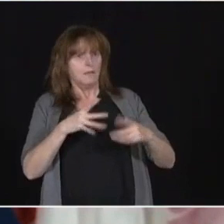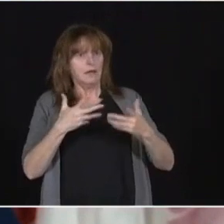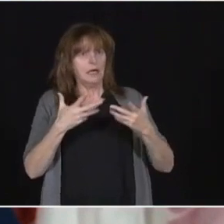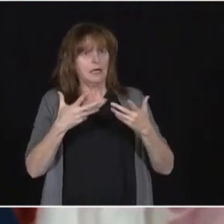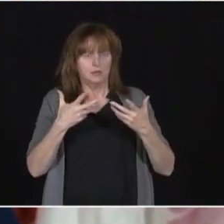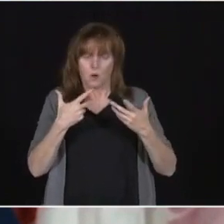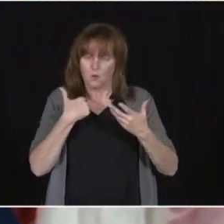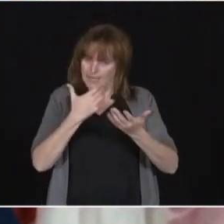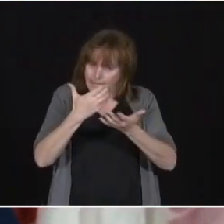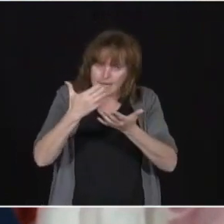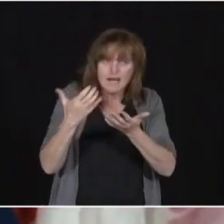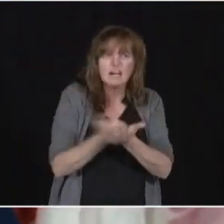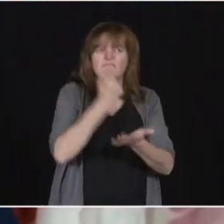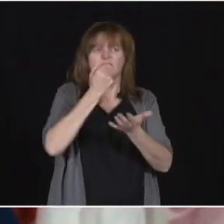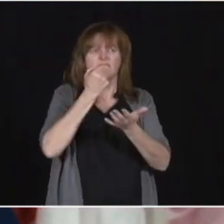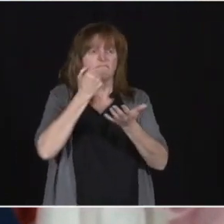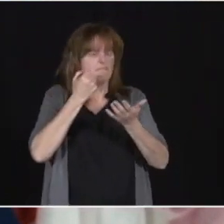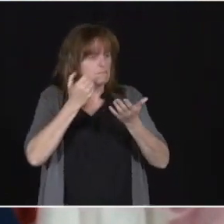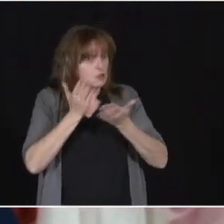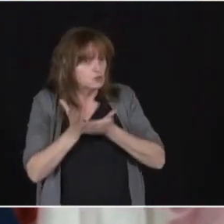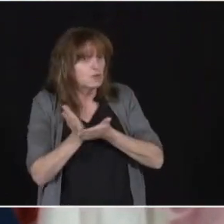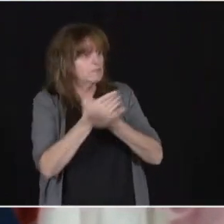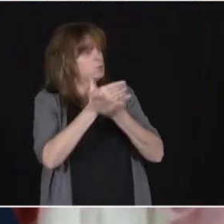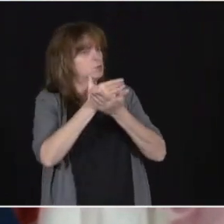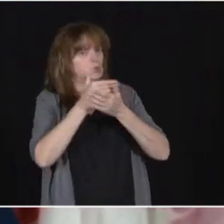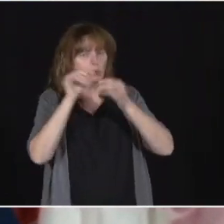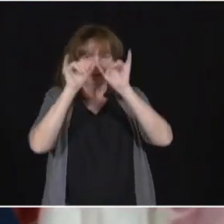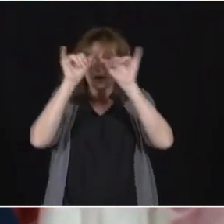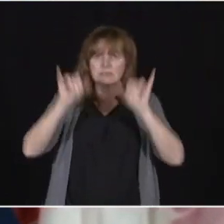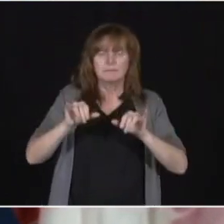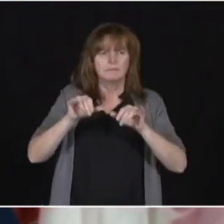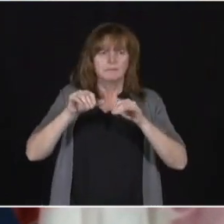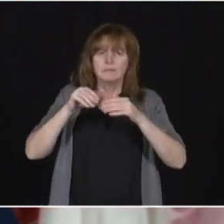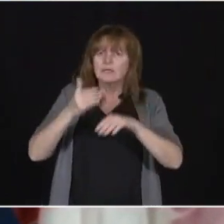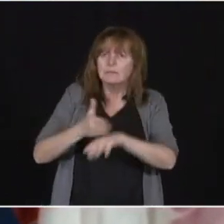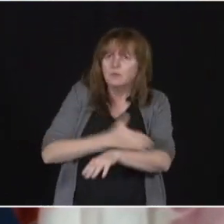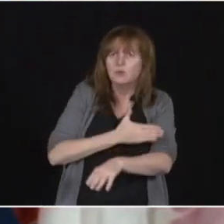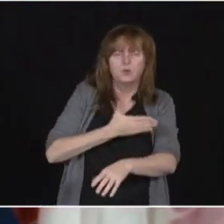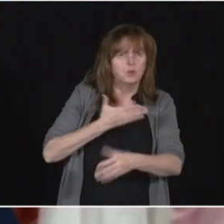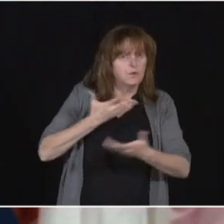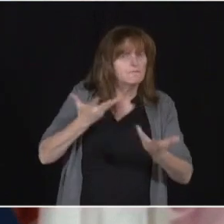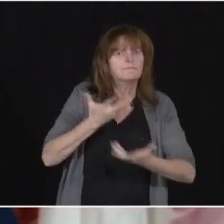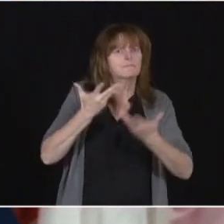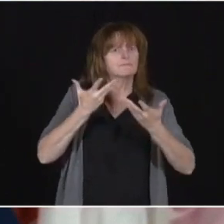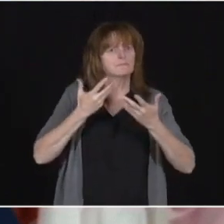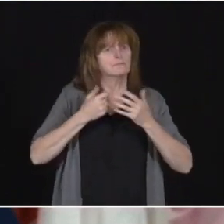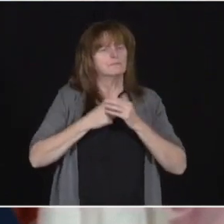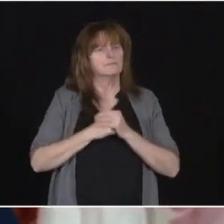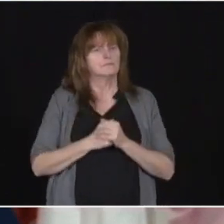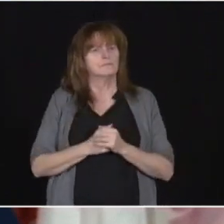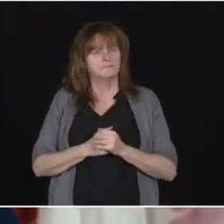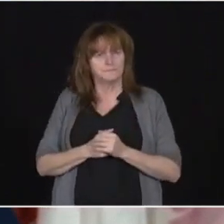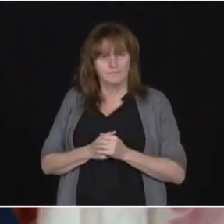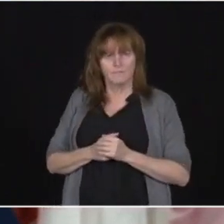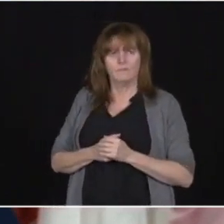Last question comes from Julian from radio Canada. Please go ahead.